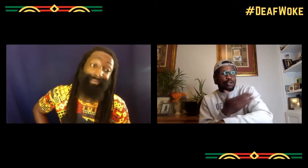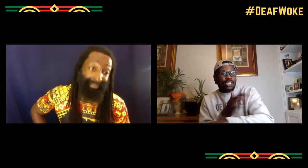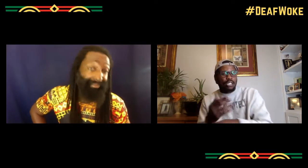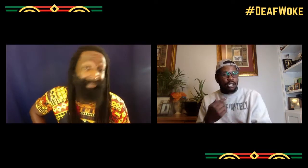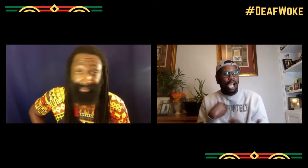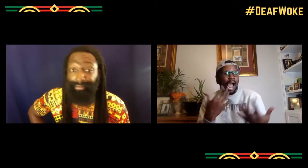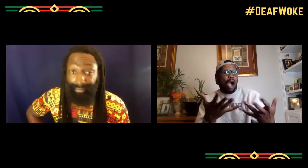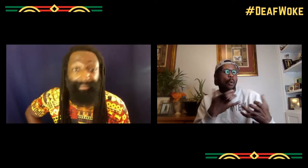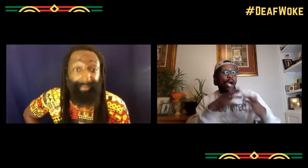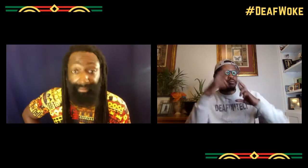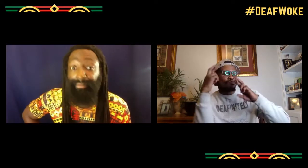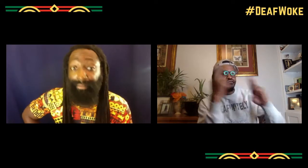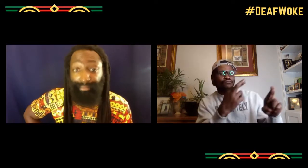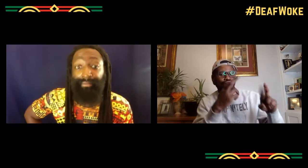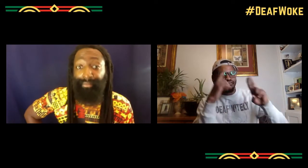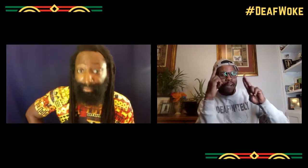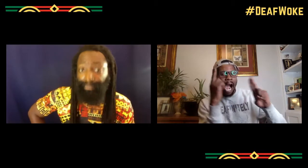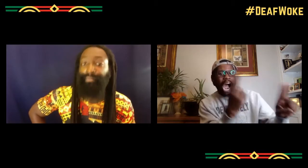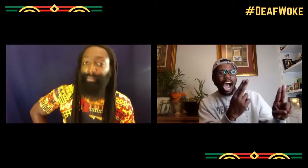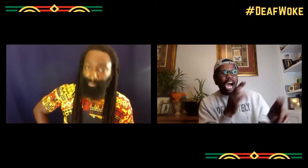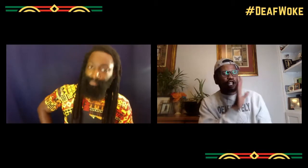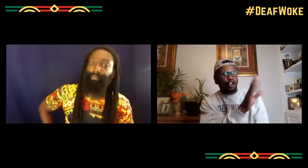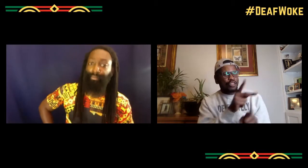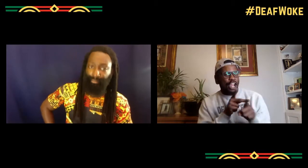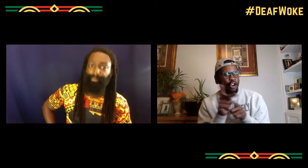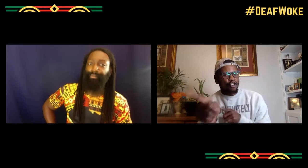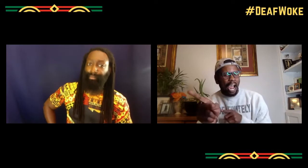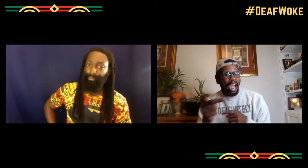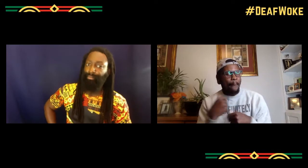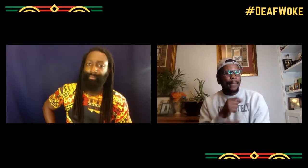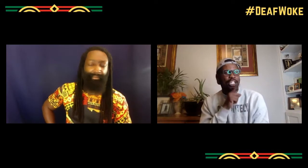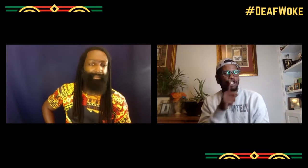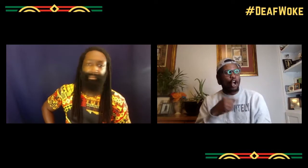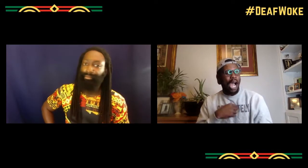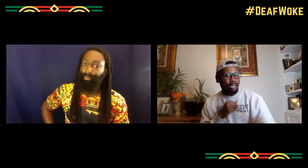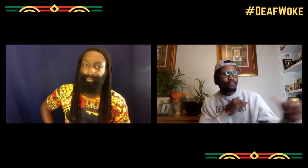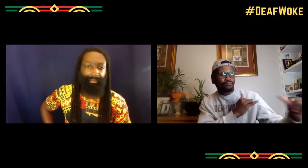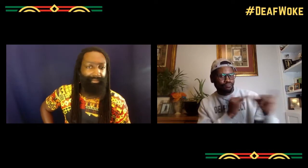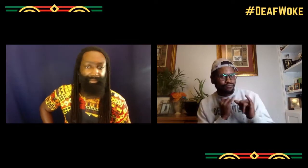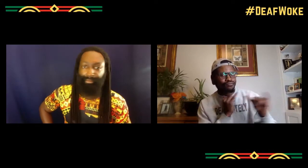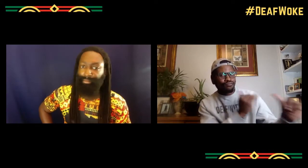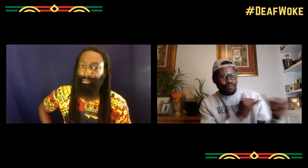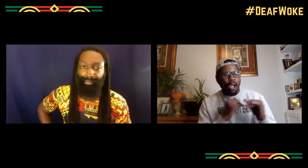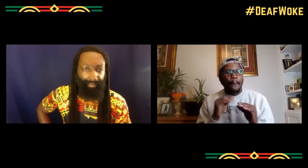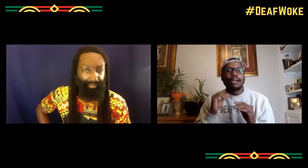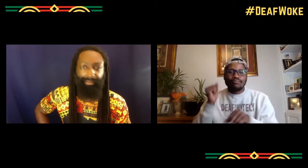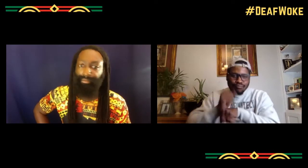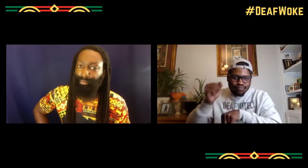I mean, for the artists maybe it took them a year you know to put that together, their, their song. So I wanna respect,